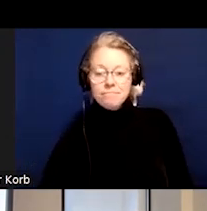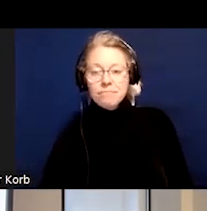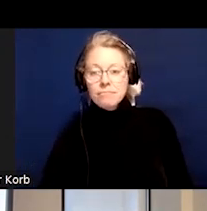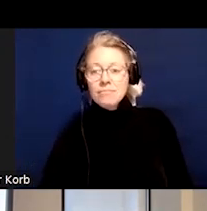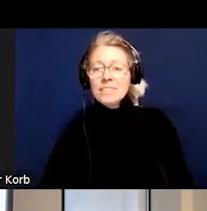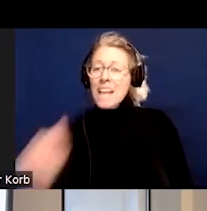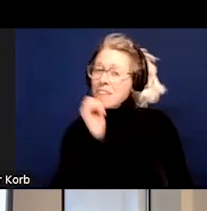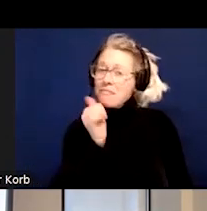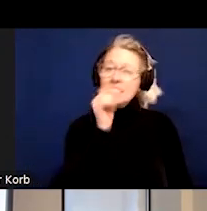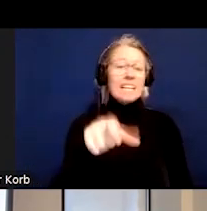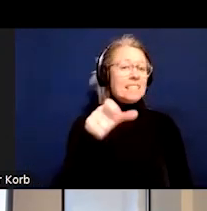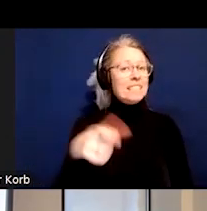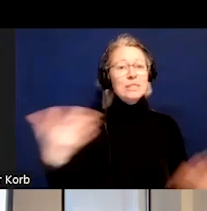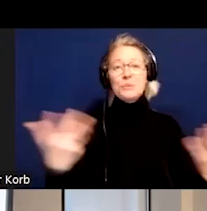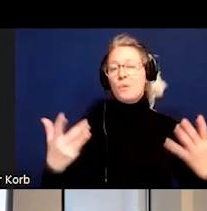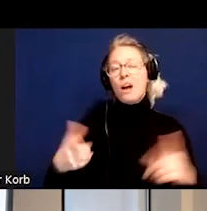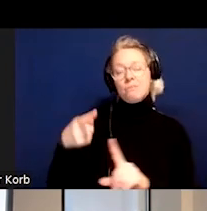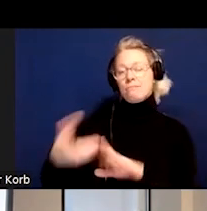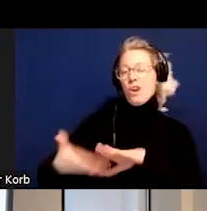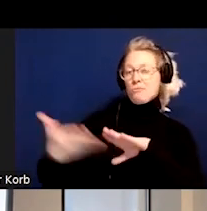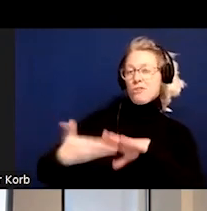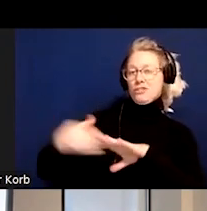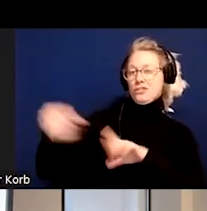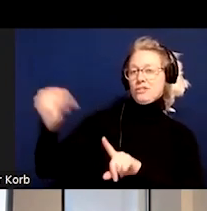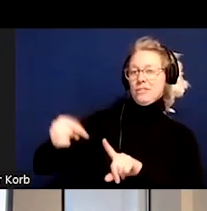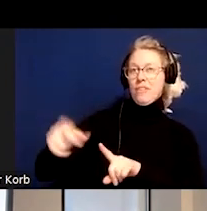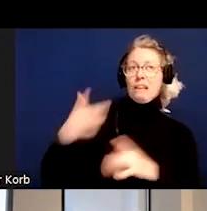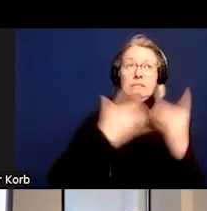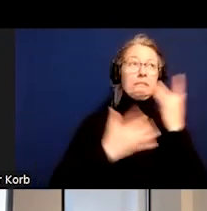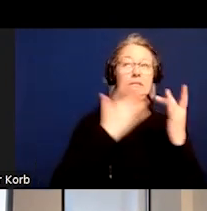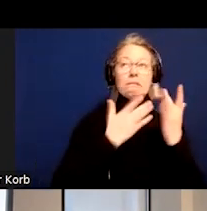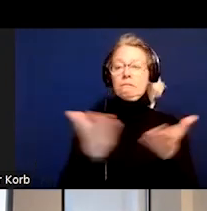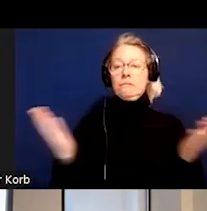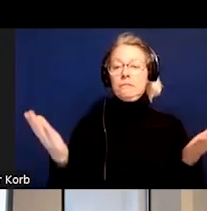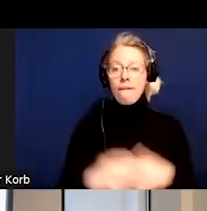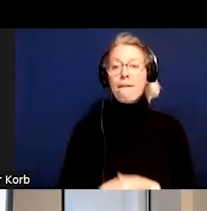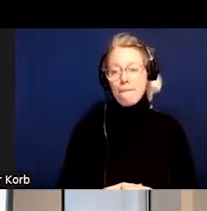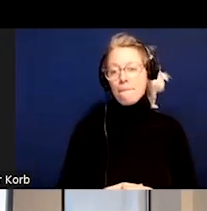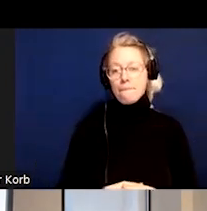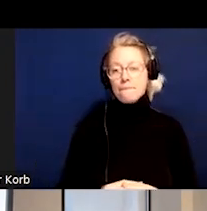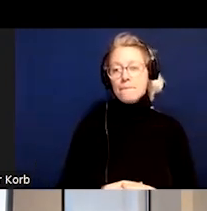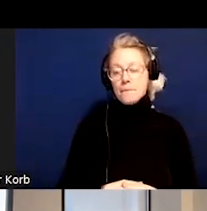year, and you can see that through the majority of our funds for organizations being directed